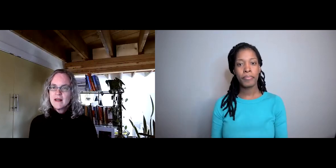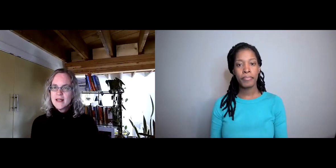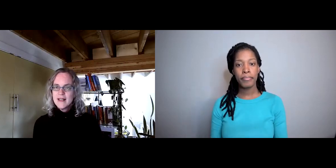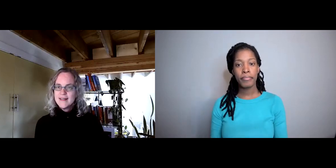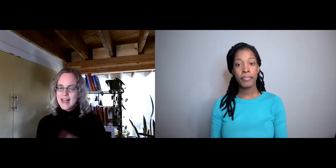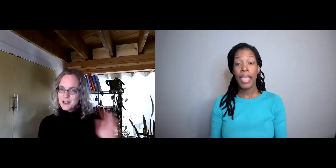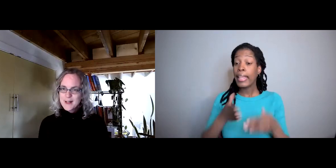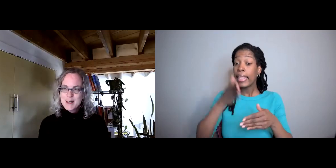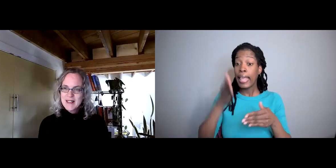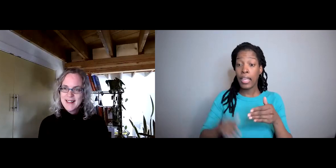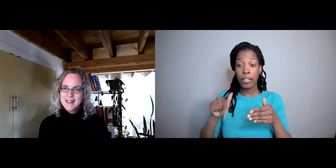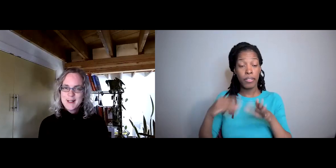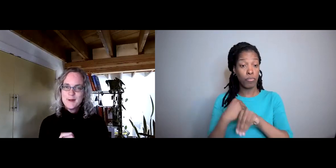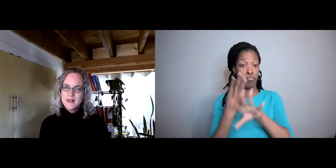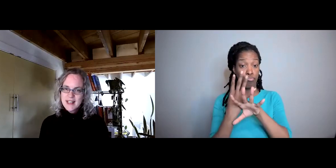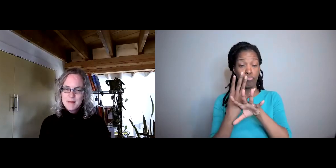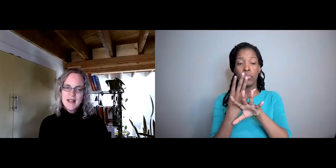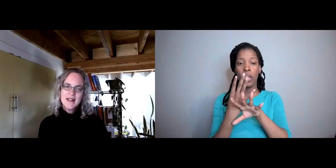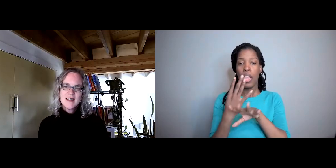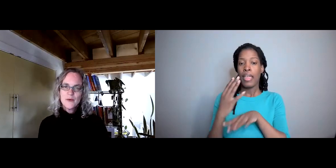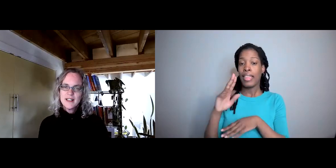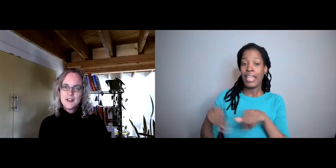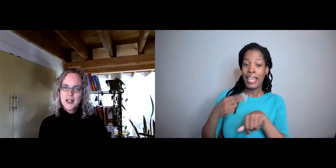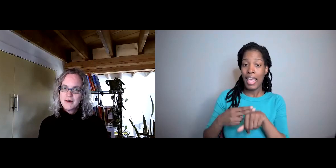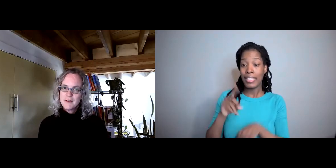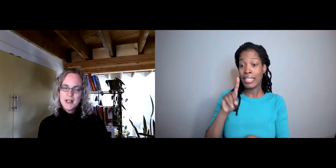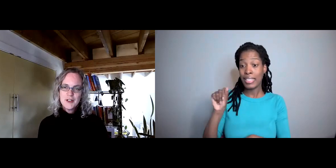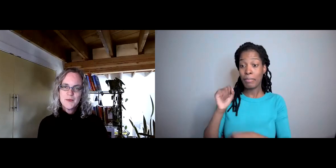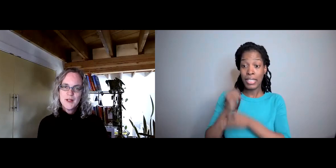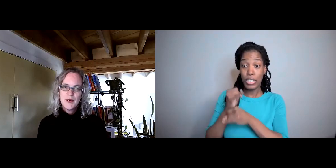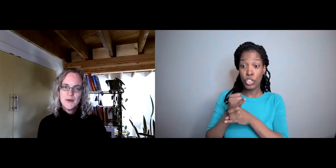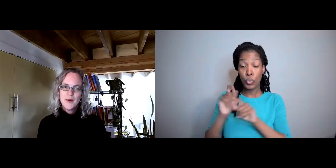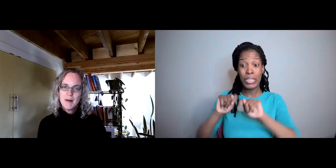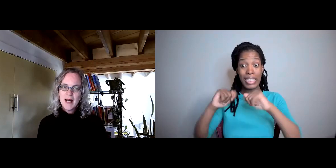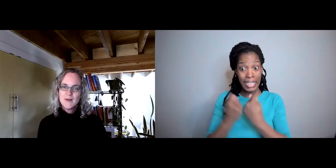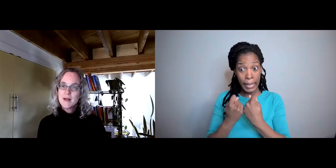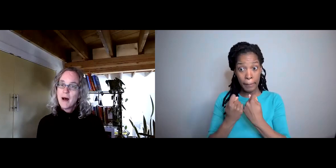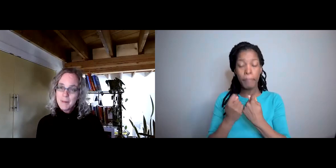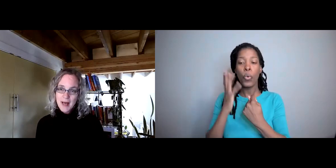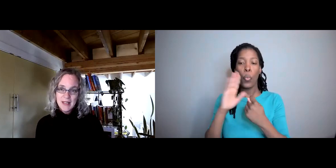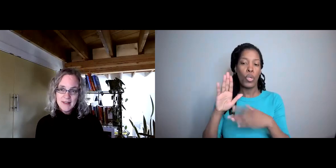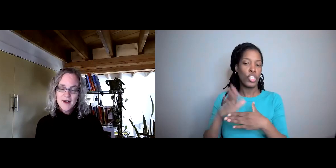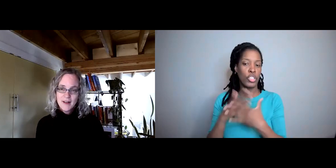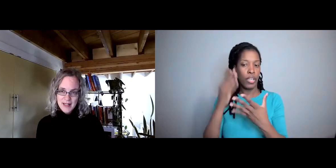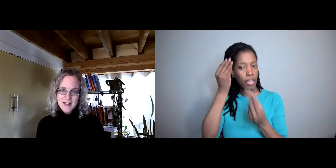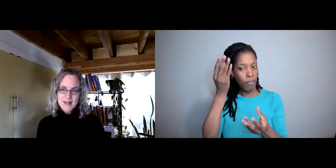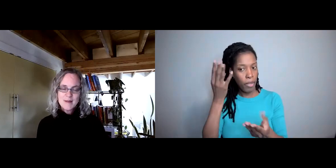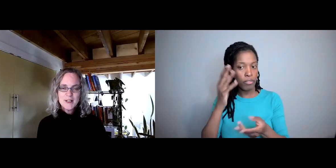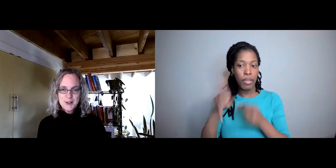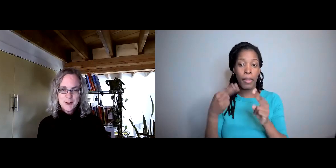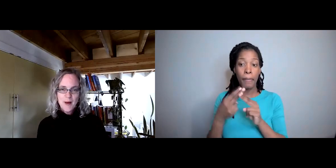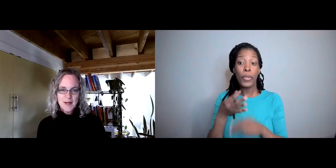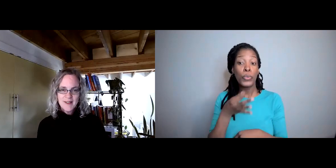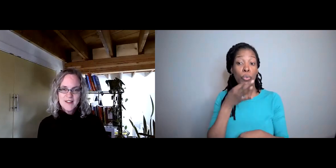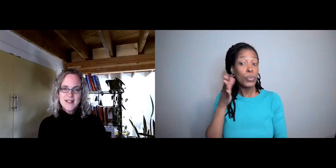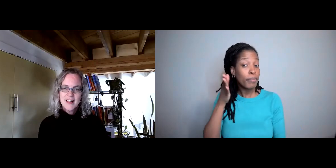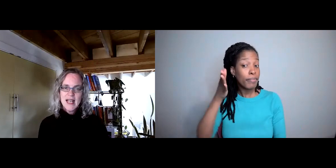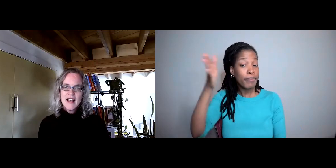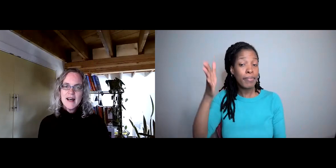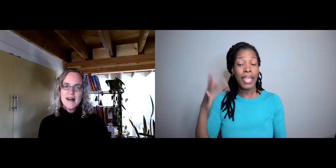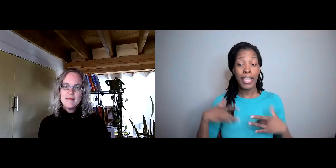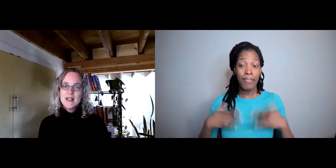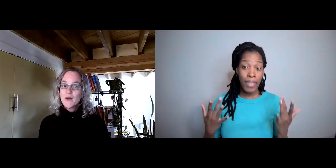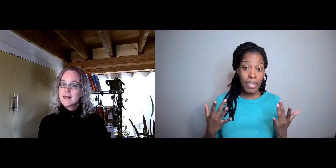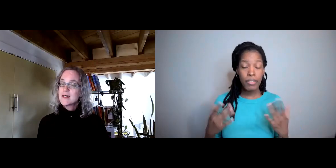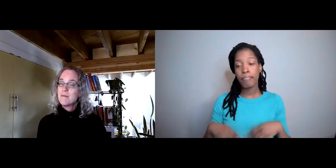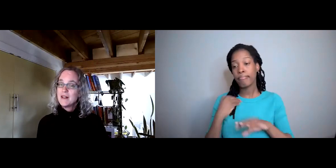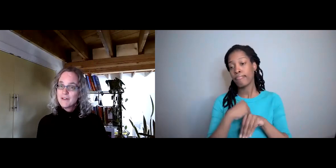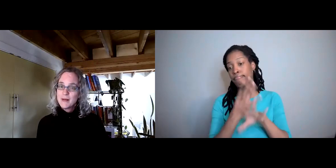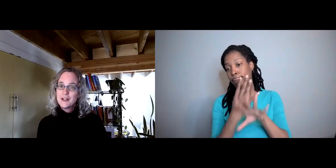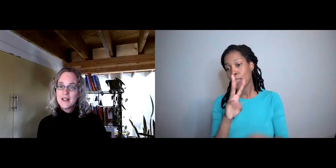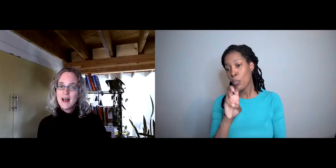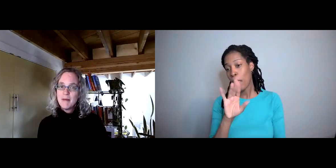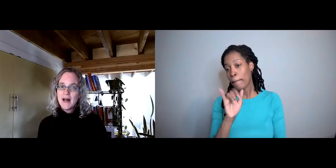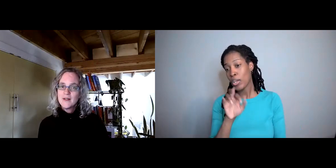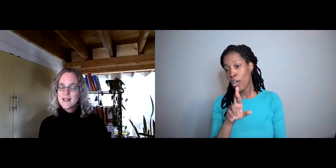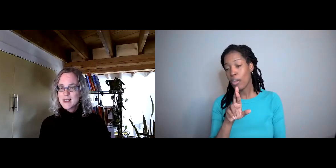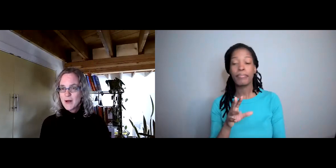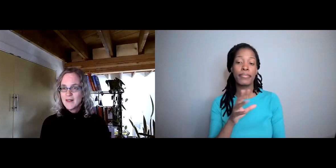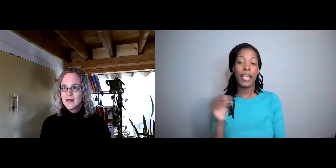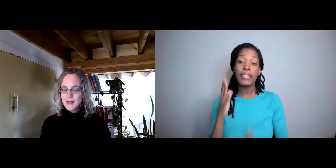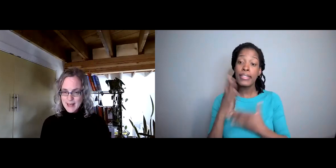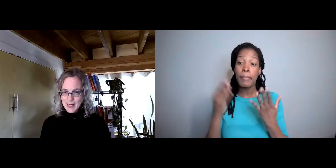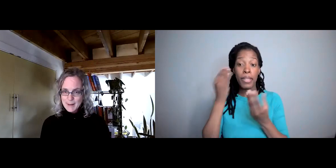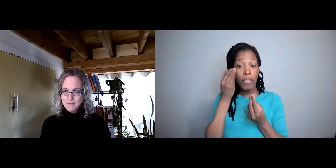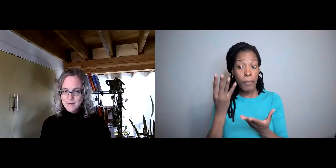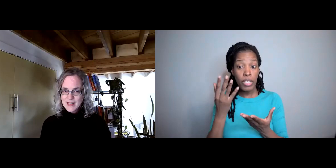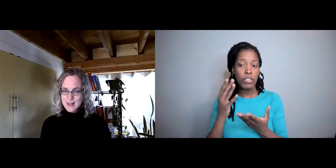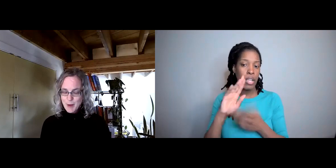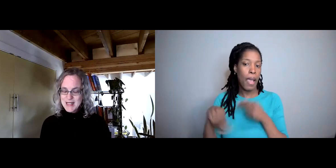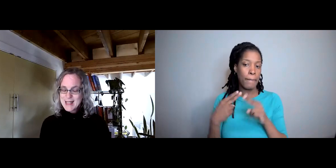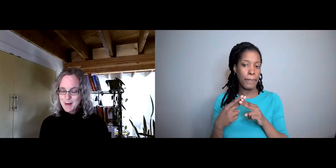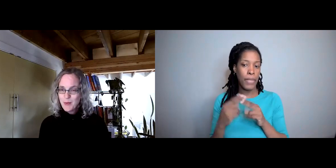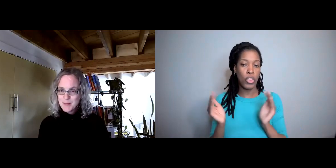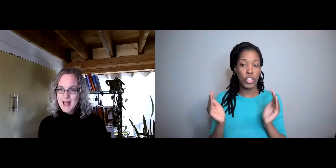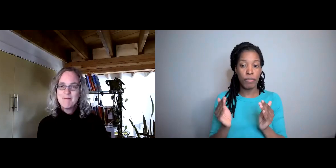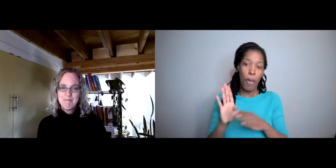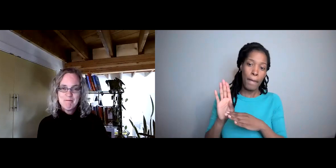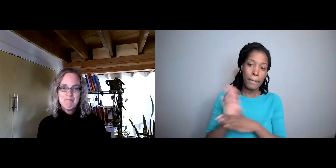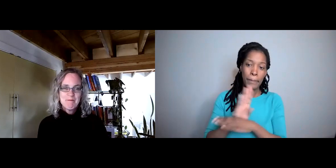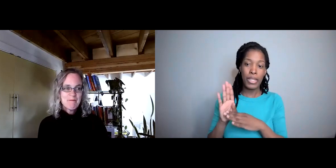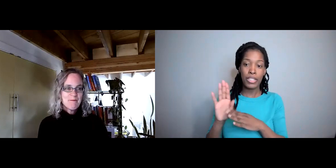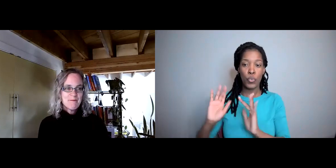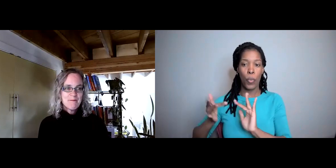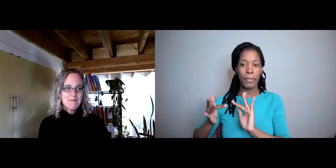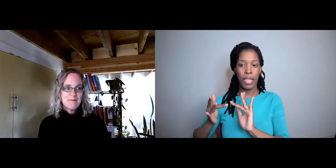Some additional webinars, as well as some information about the small small business hub website.